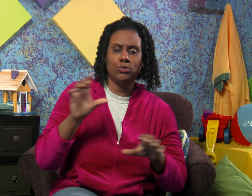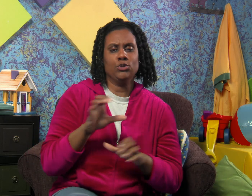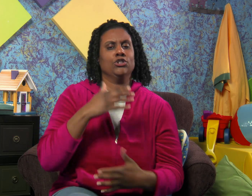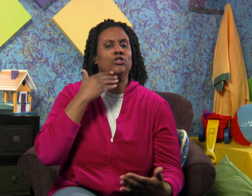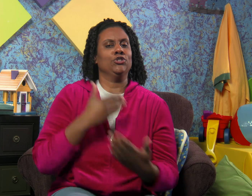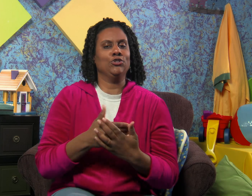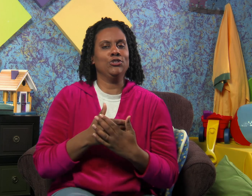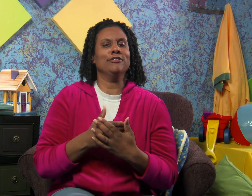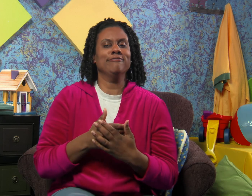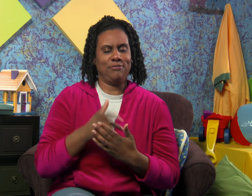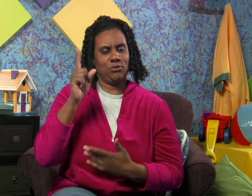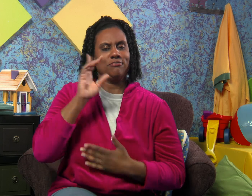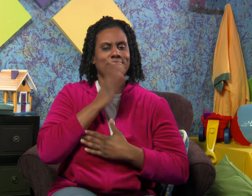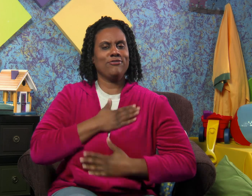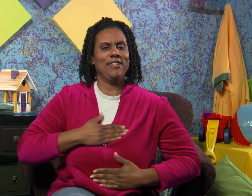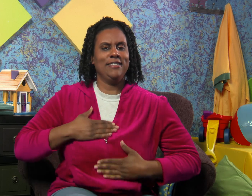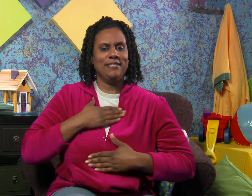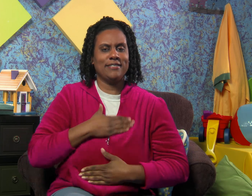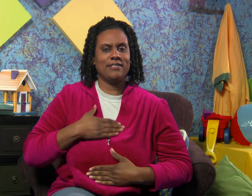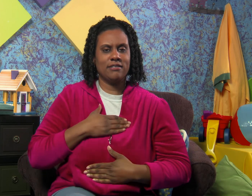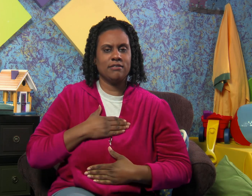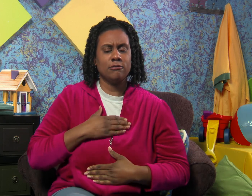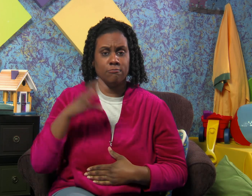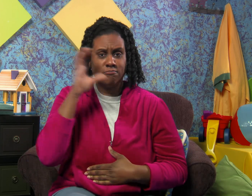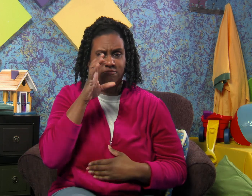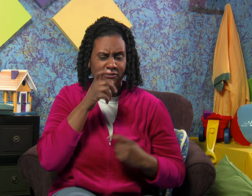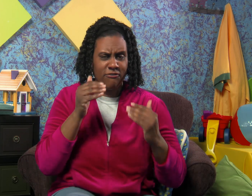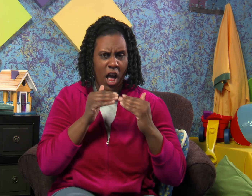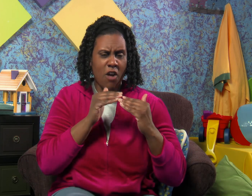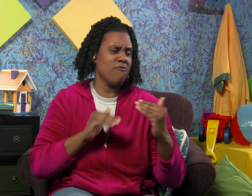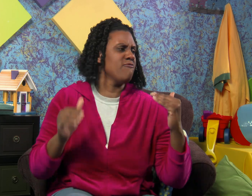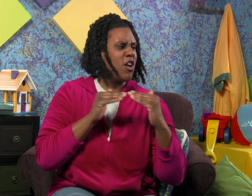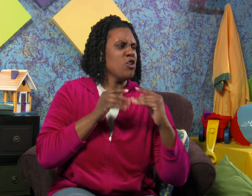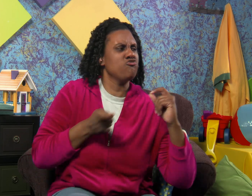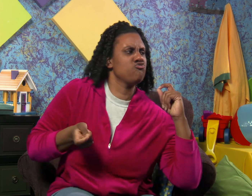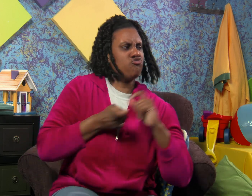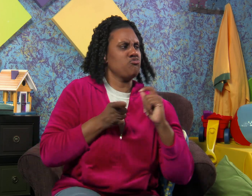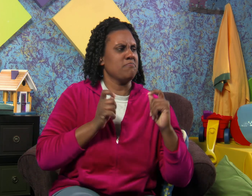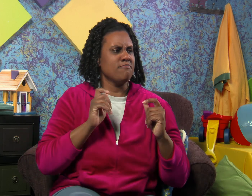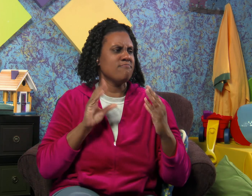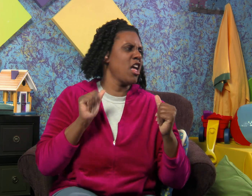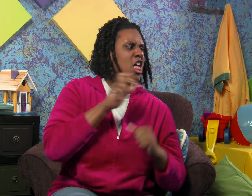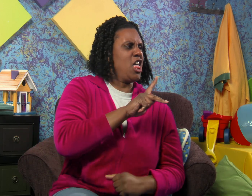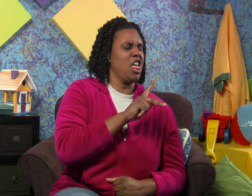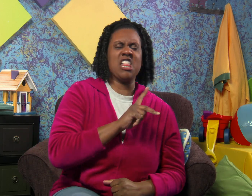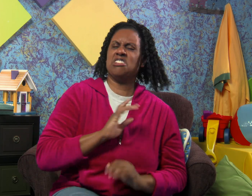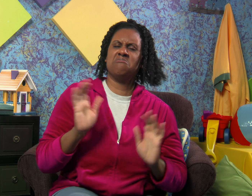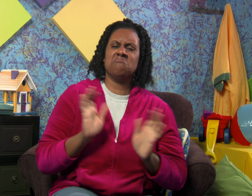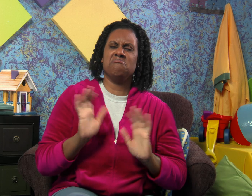YOU MAY SUFFER WHILE DOING GOOD, BUT YOU WILL PLEASE HIM. DON'T LOOK FOR OPPORTUNITIES TO GET EVEN.